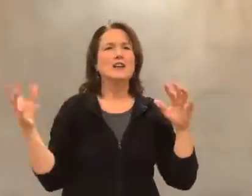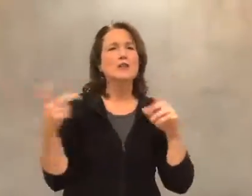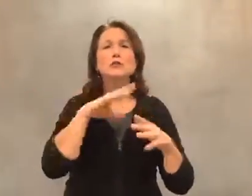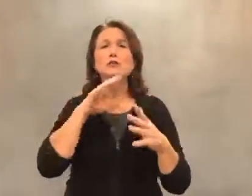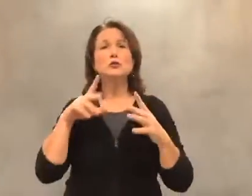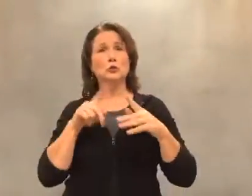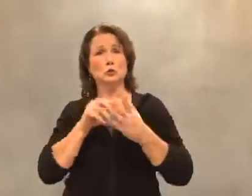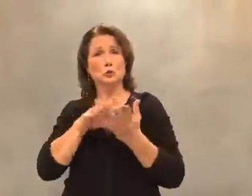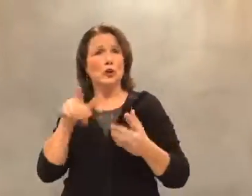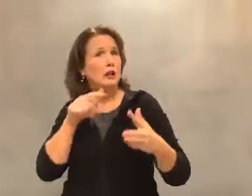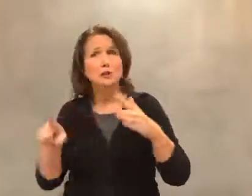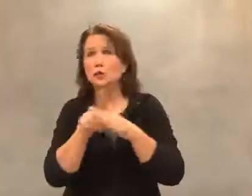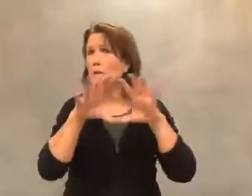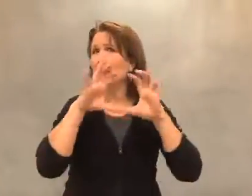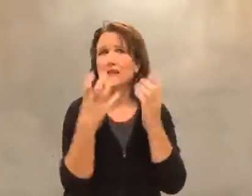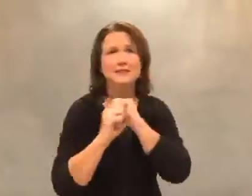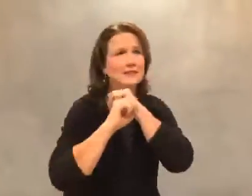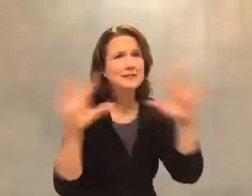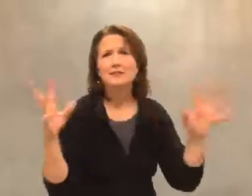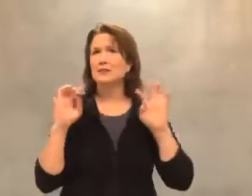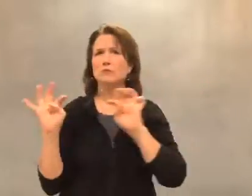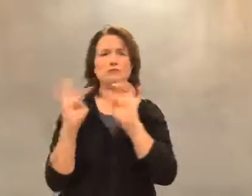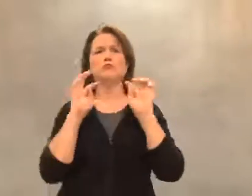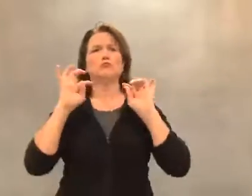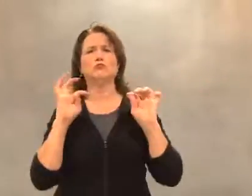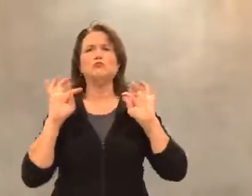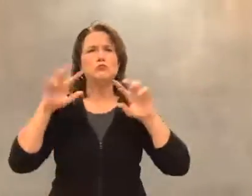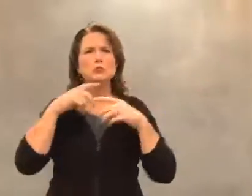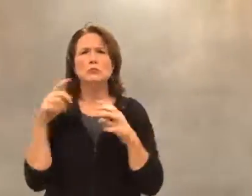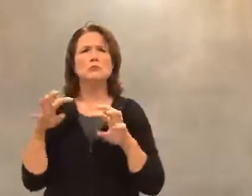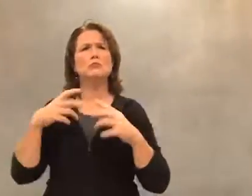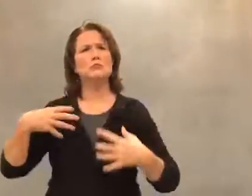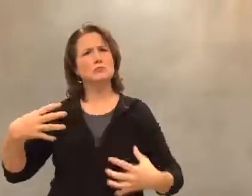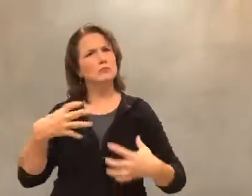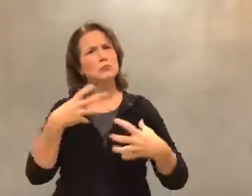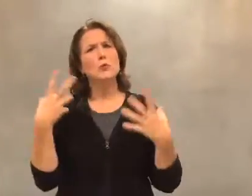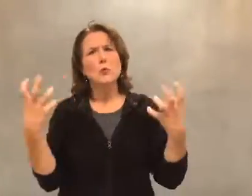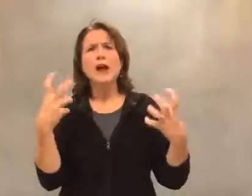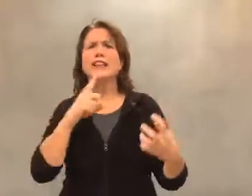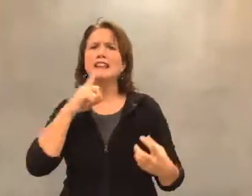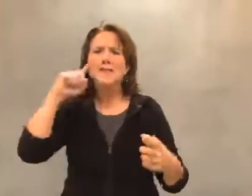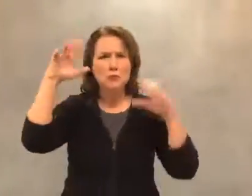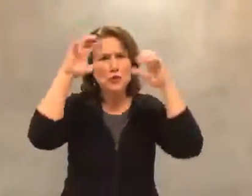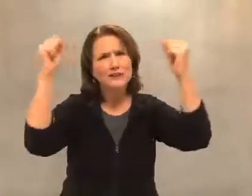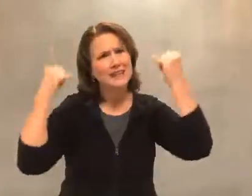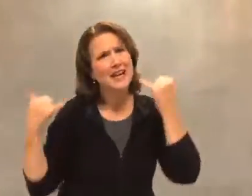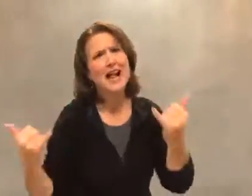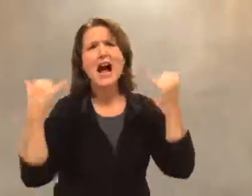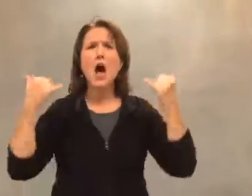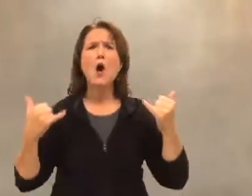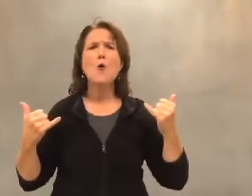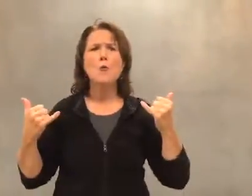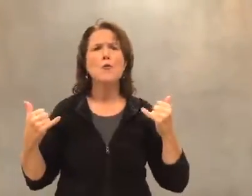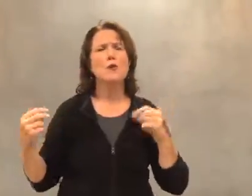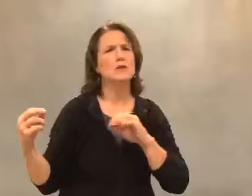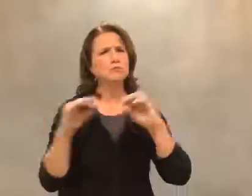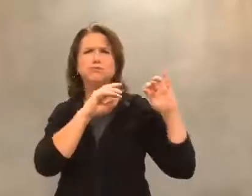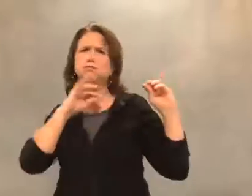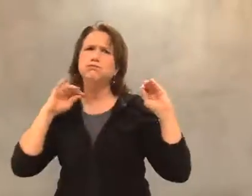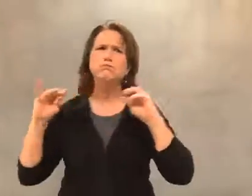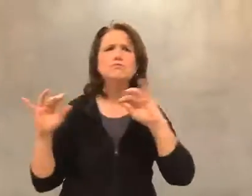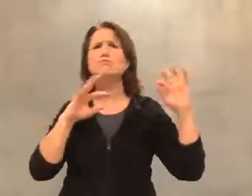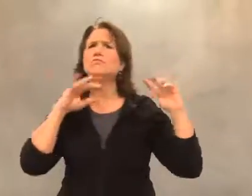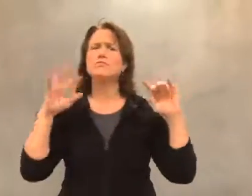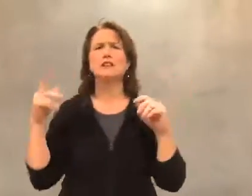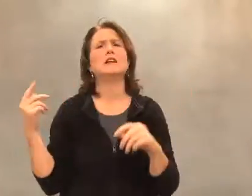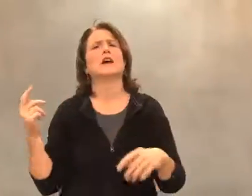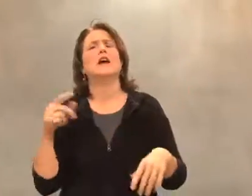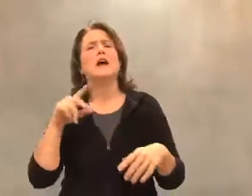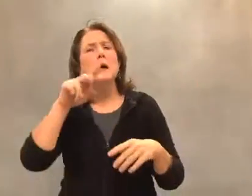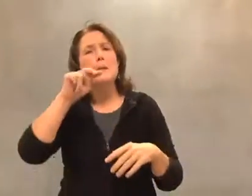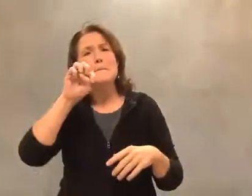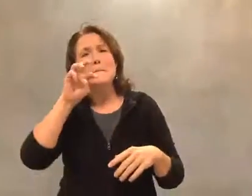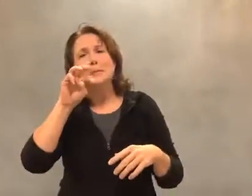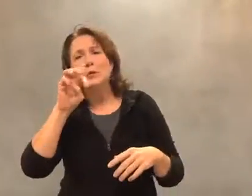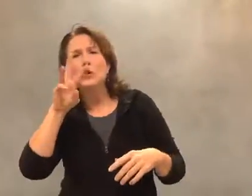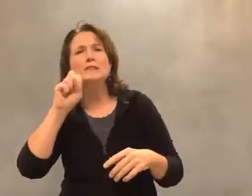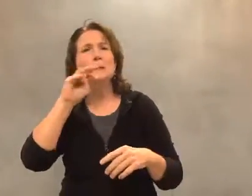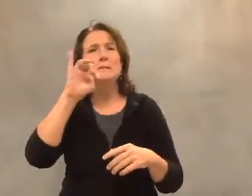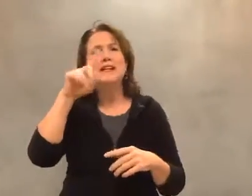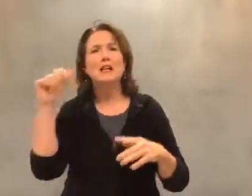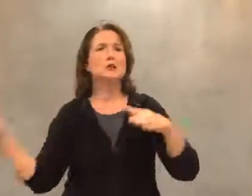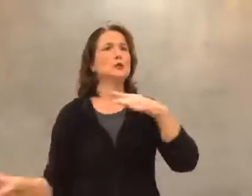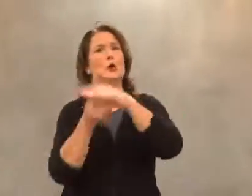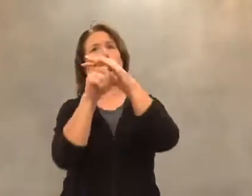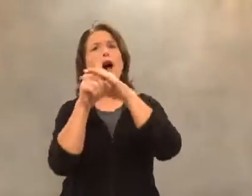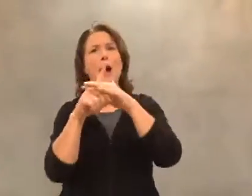The students didn't show up for class, we wanted a Deaf President Now!